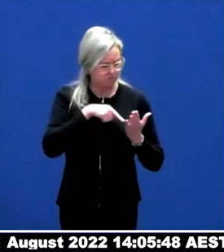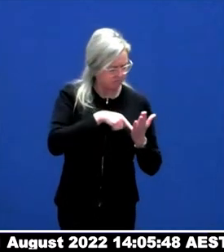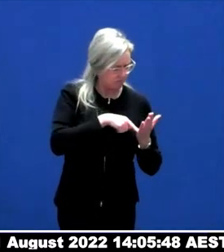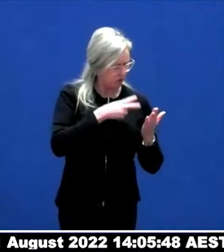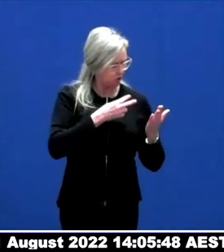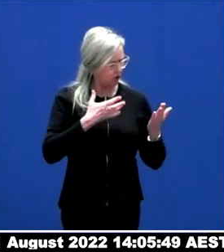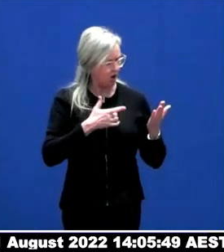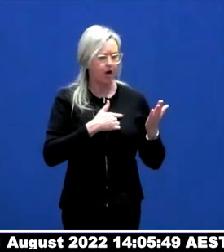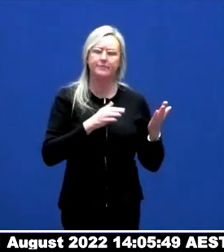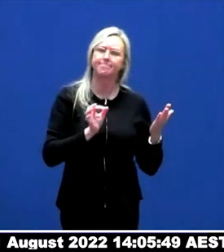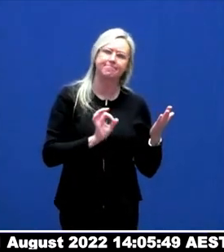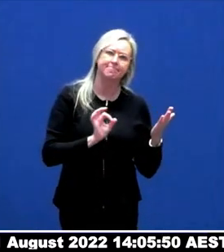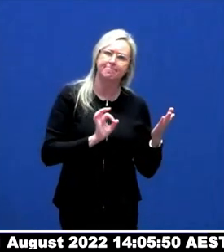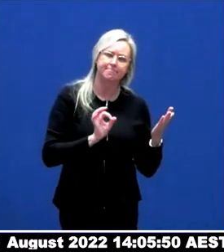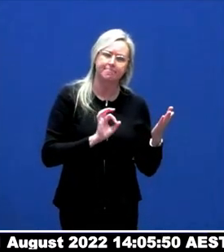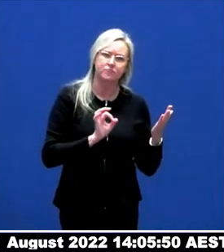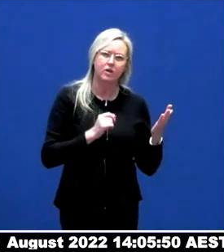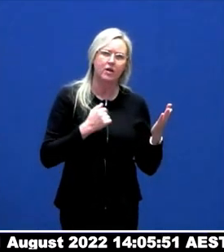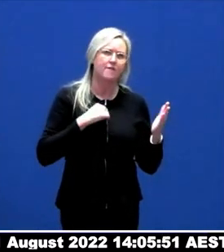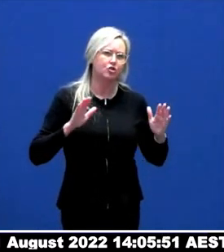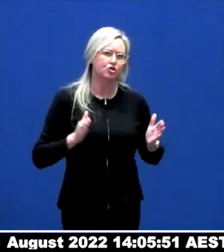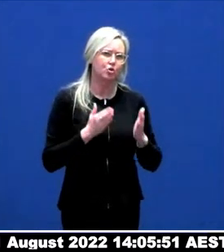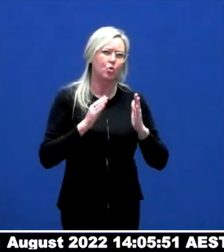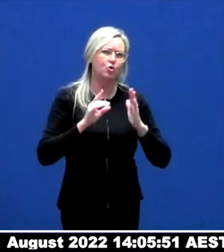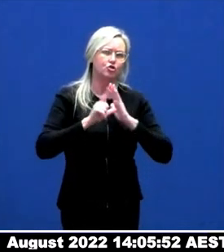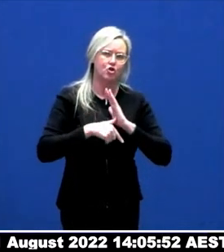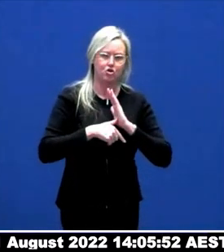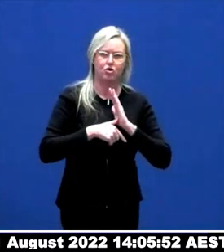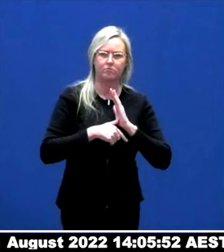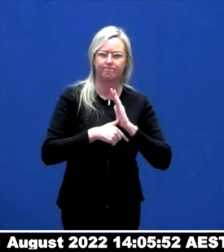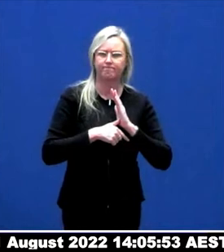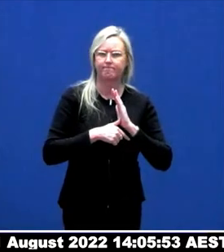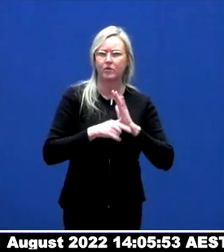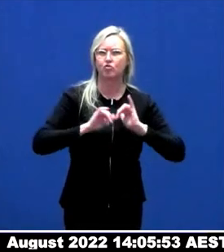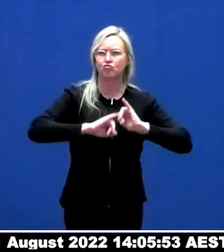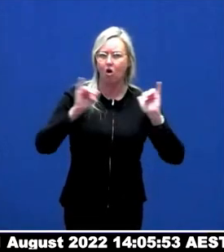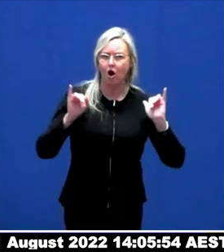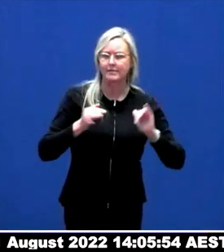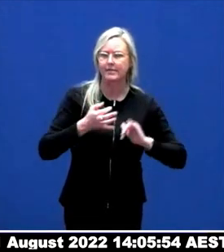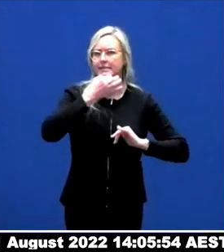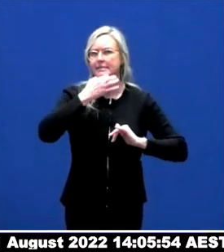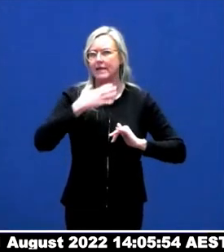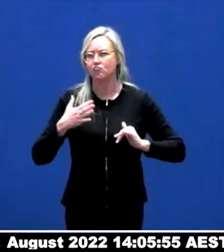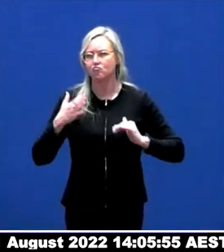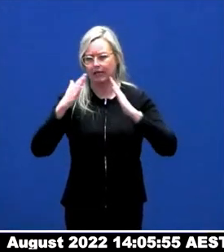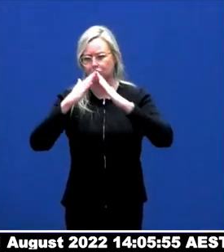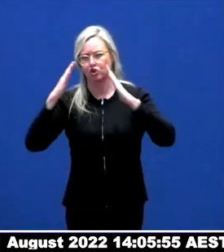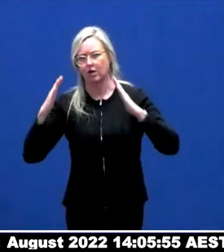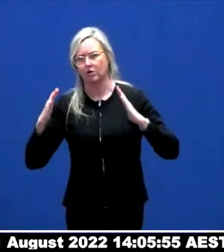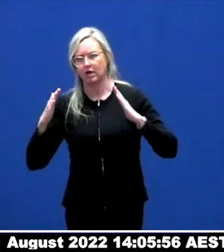No, I believe it's short-term crisis, temporary shelter and supported accommodation